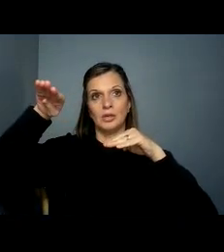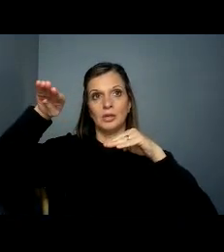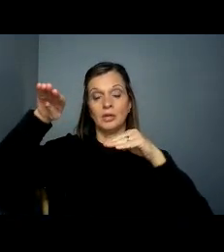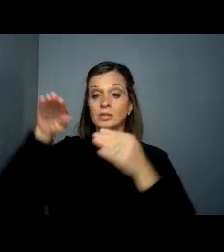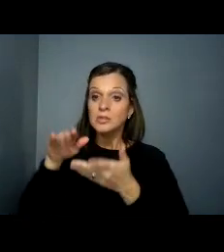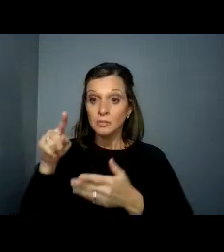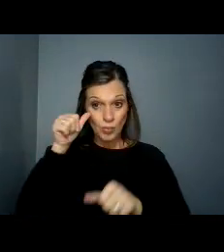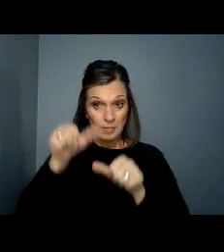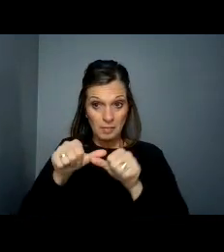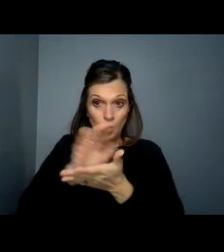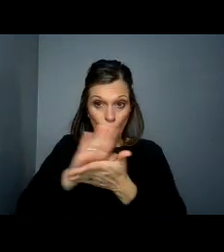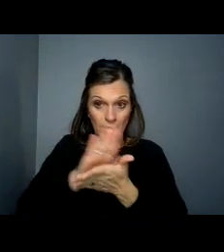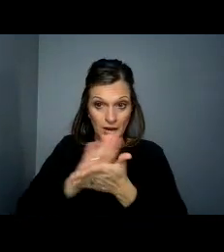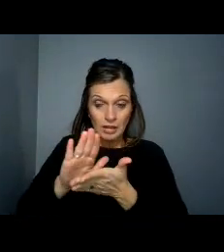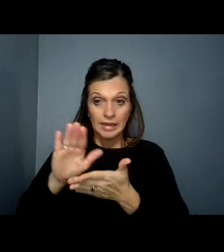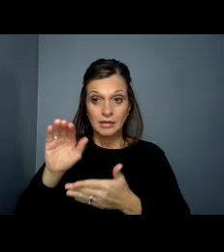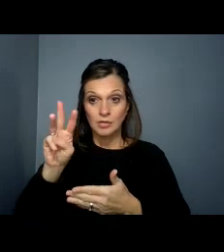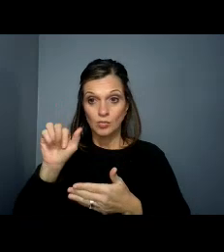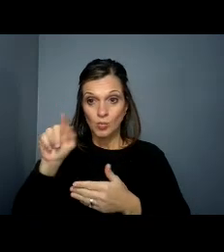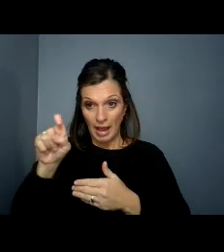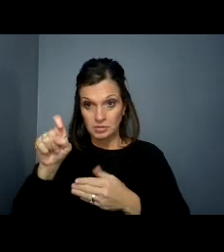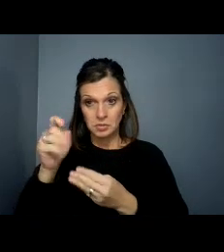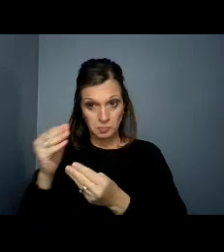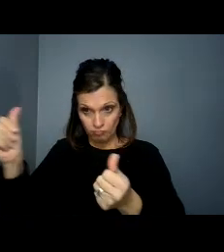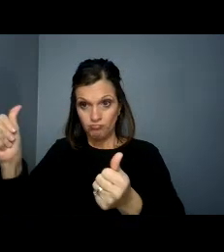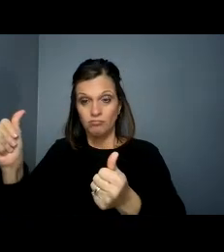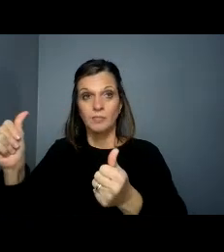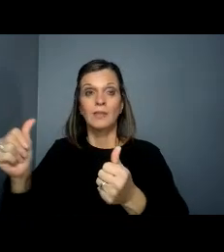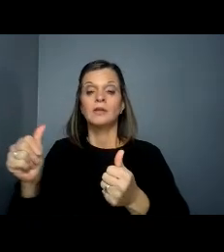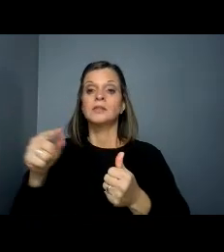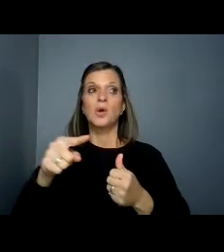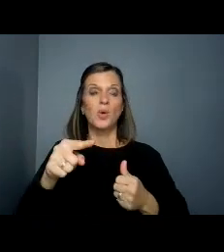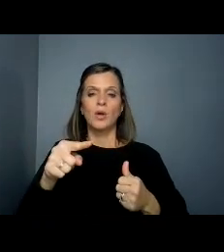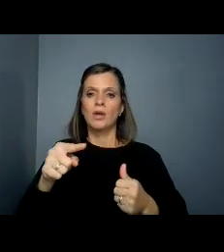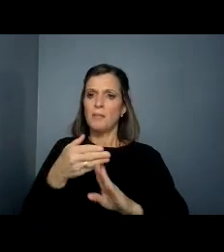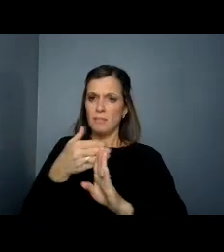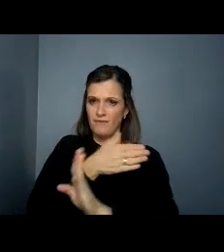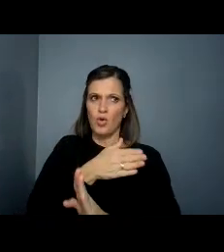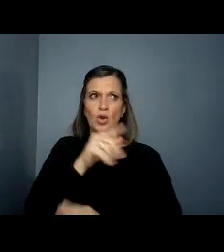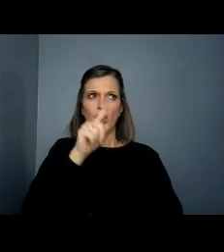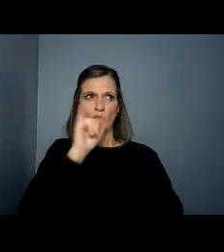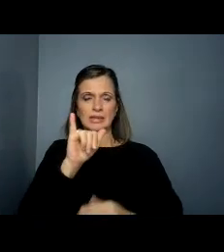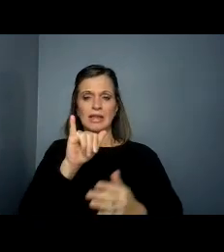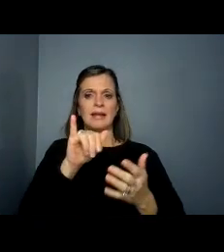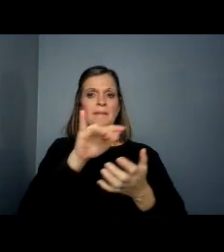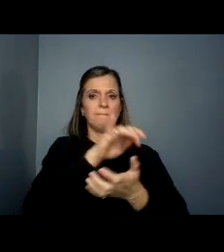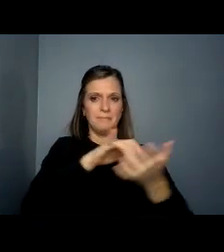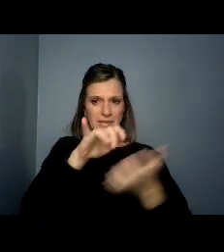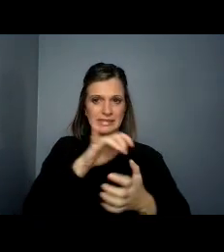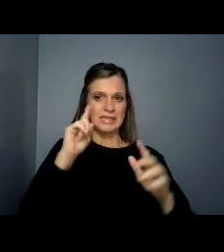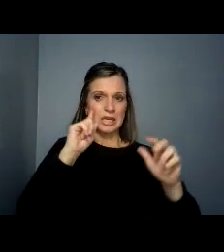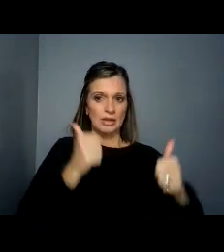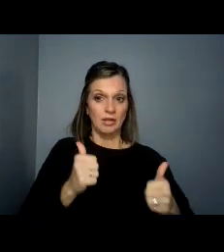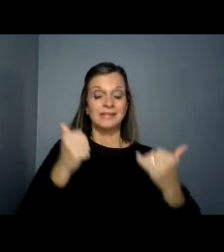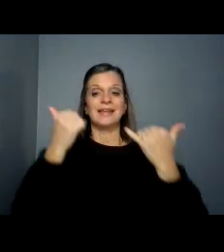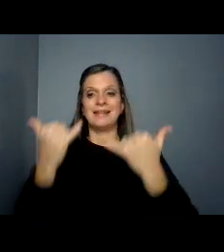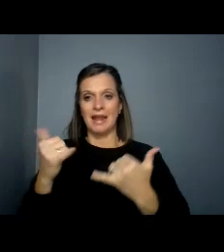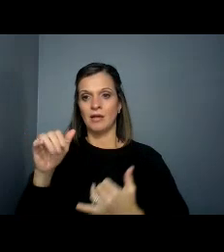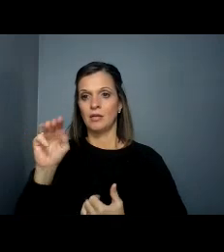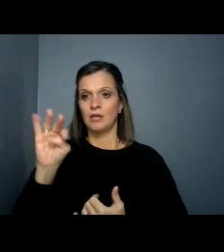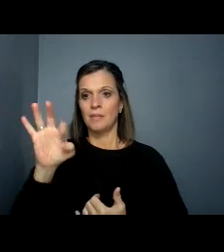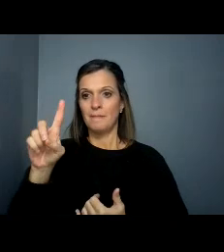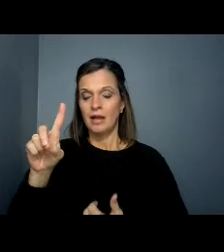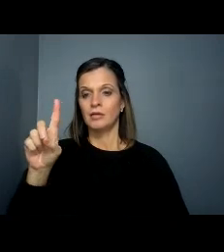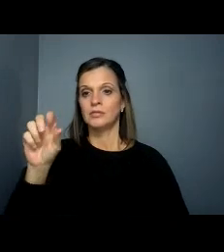out, we've turned a mixed hearing loss into a mild sensory neural hearing loss.